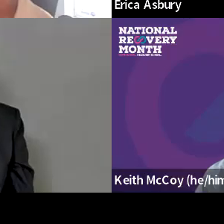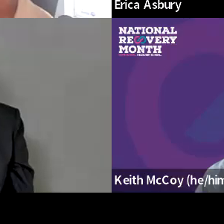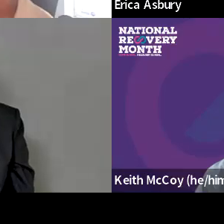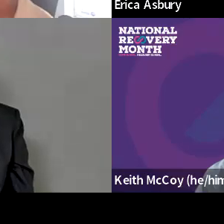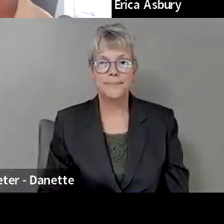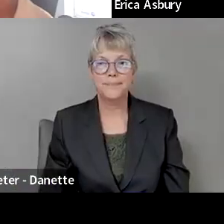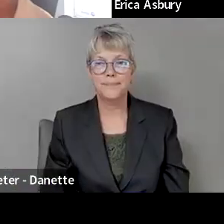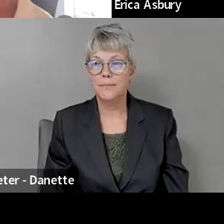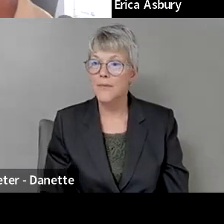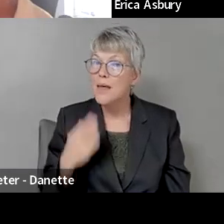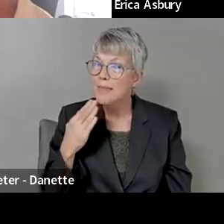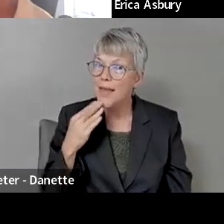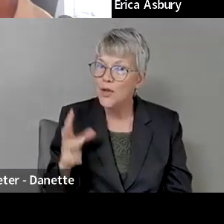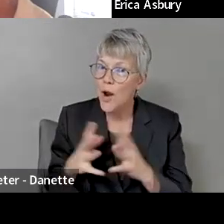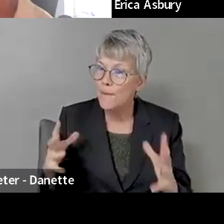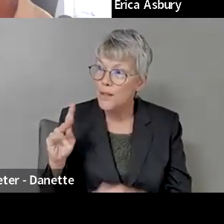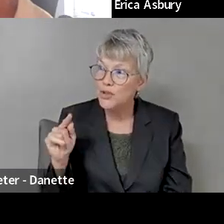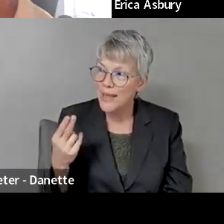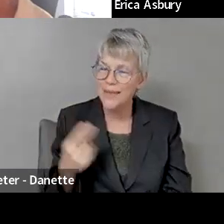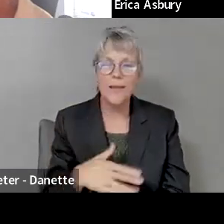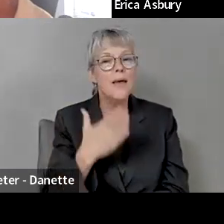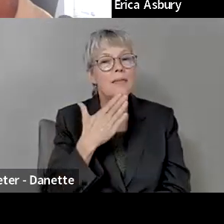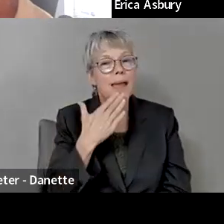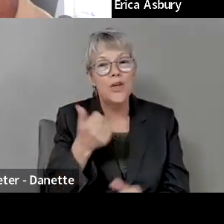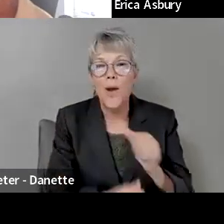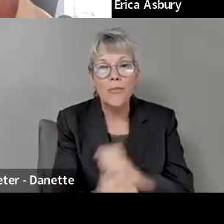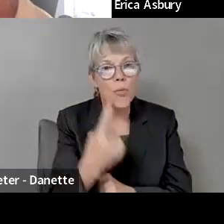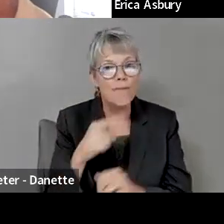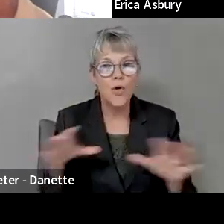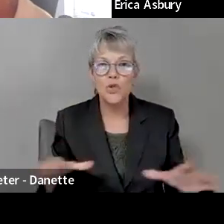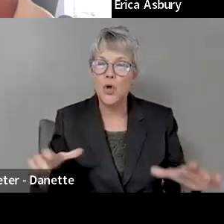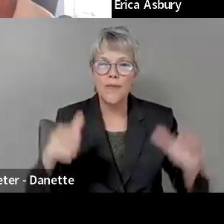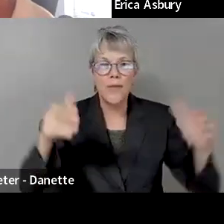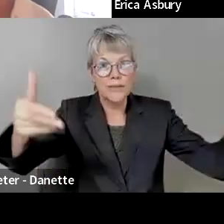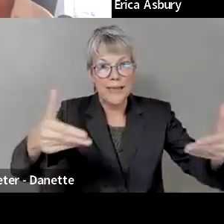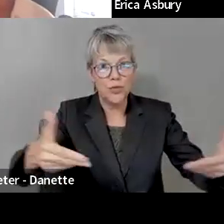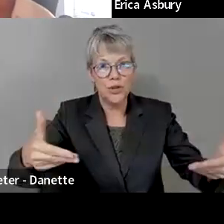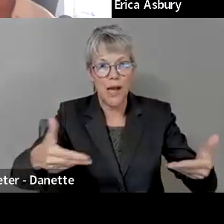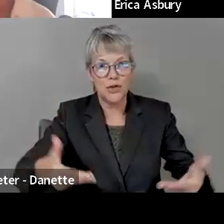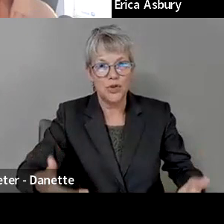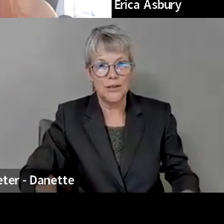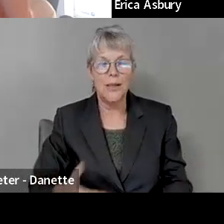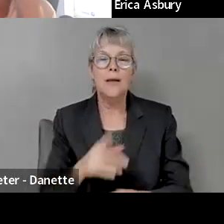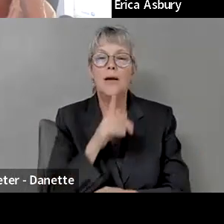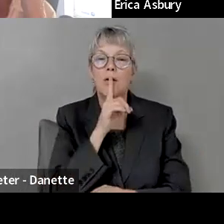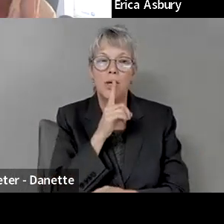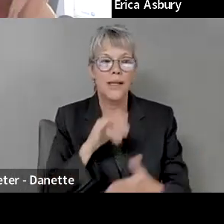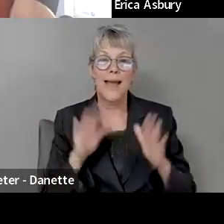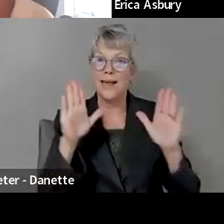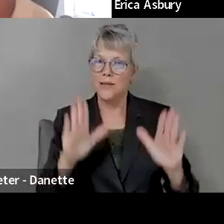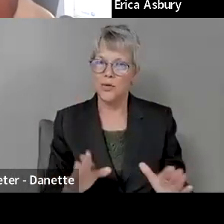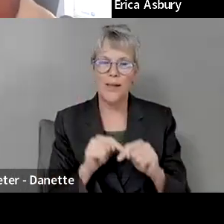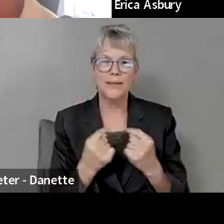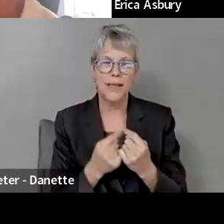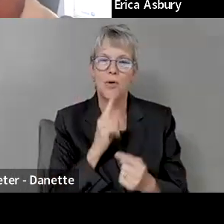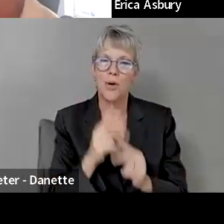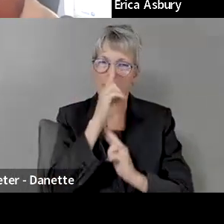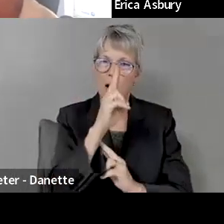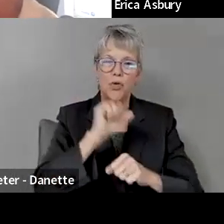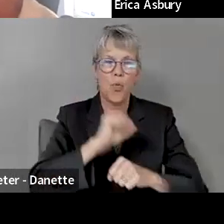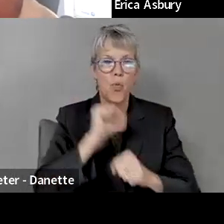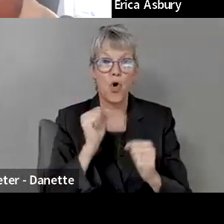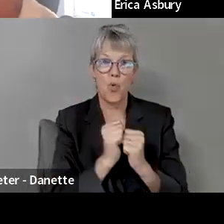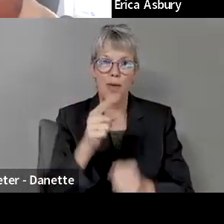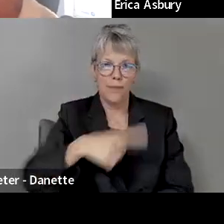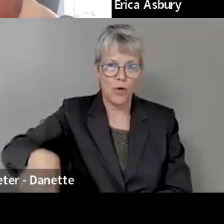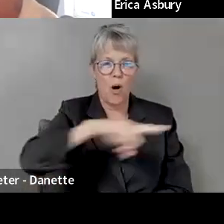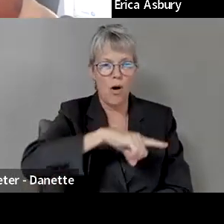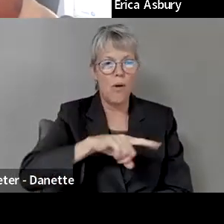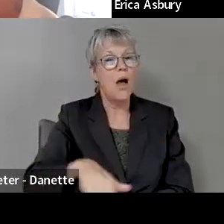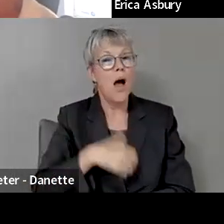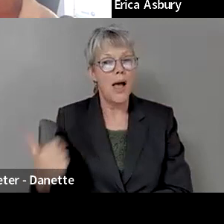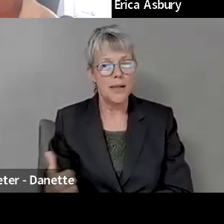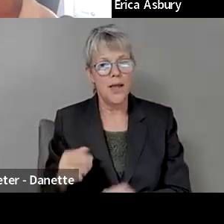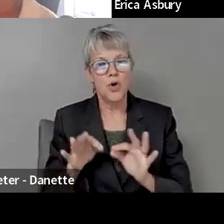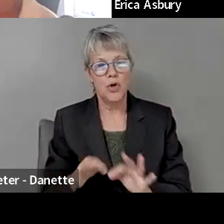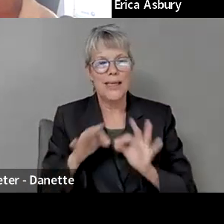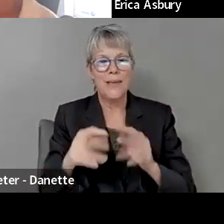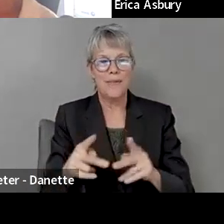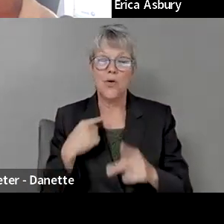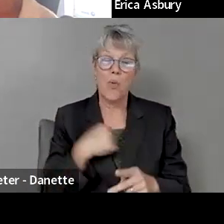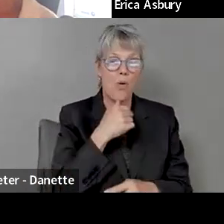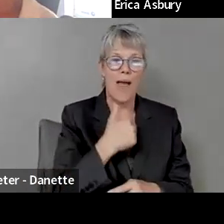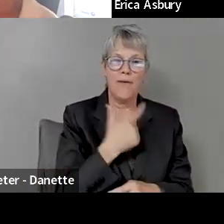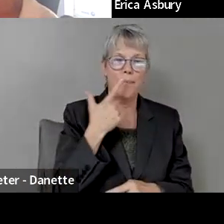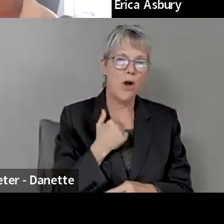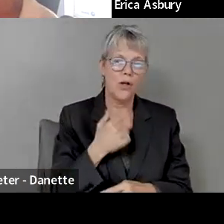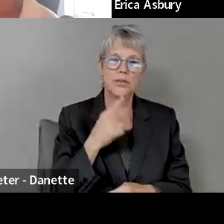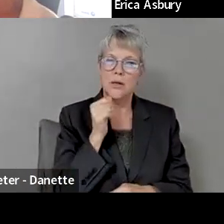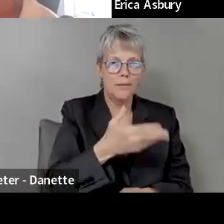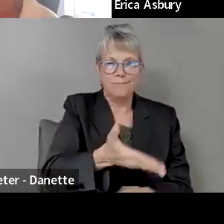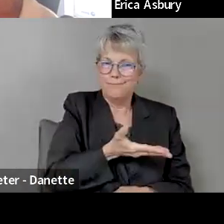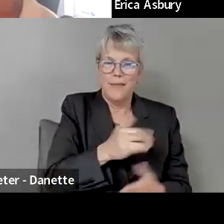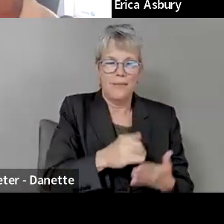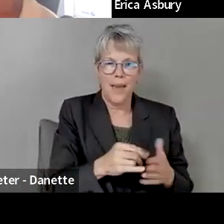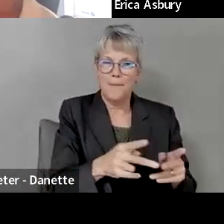Kelly Crosbie (she/her): Thank you very much, Keith. Thanks. Everyone for doing those introductions. It is a It's a really a great team here, and I'm honored to work with you all. Another key position I should mention. We don't have it because that role is not fueled yet is, we do have a key position